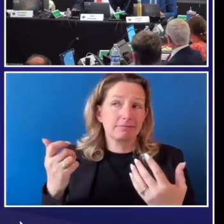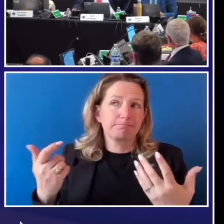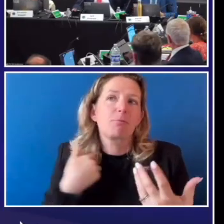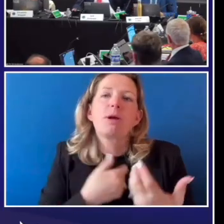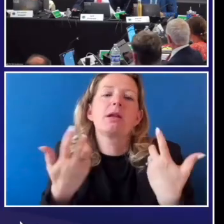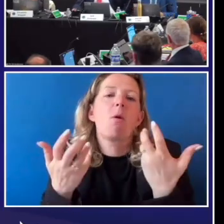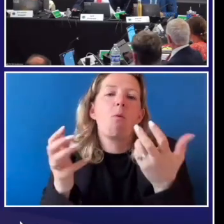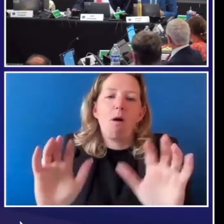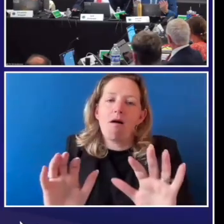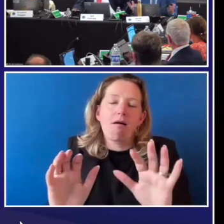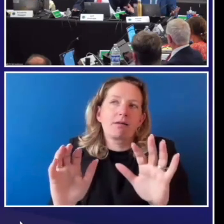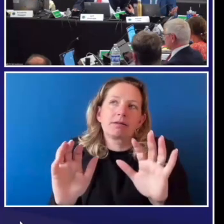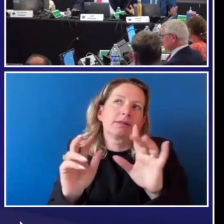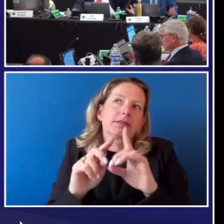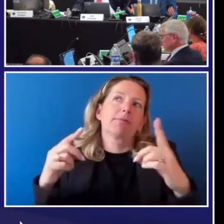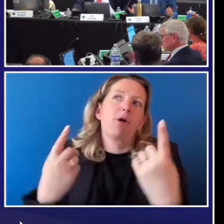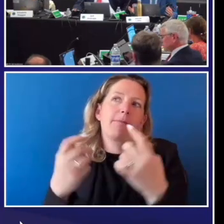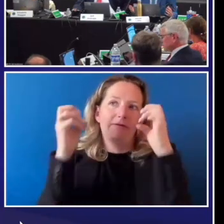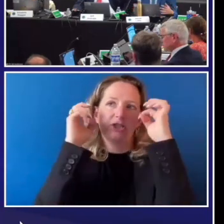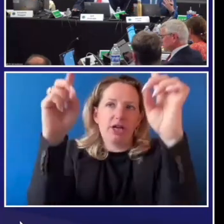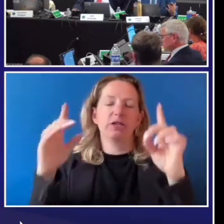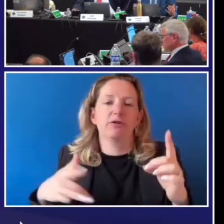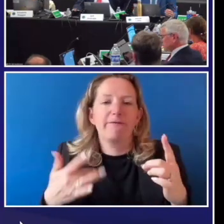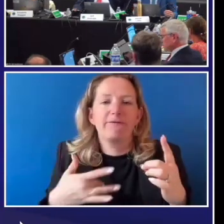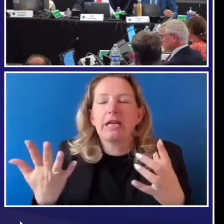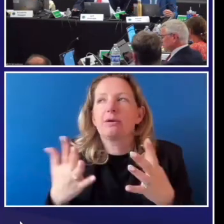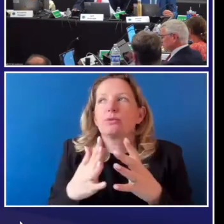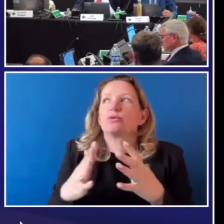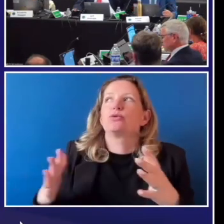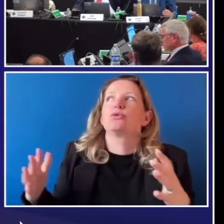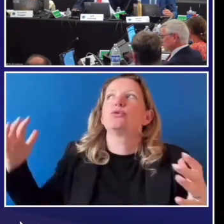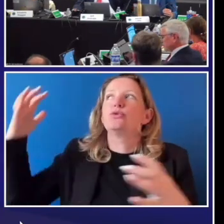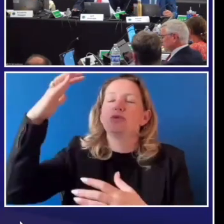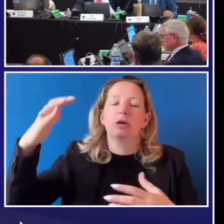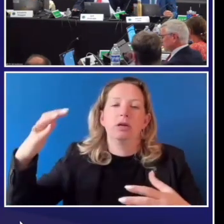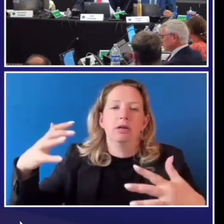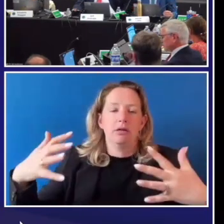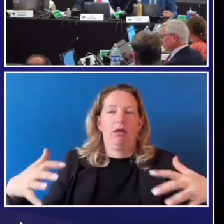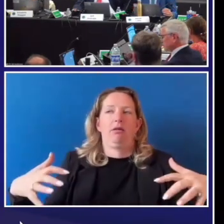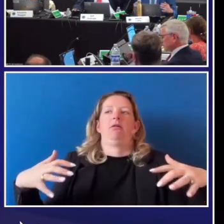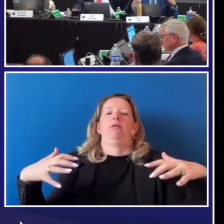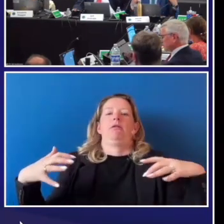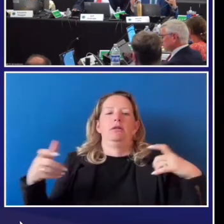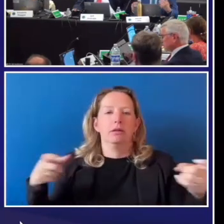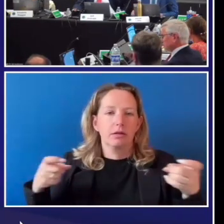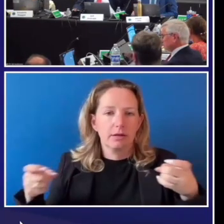you know, create a problem, or the appearance that, you know, decisions are being made in a way that's not transparent or,